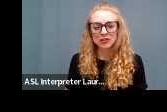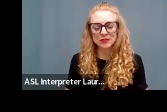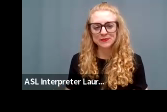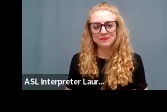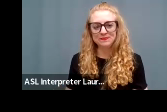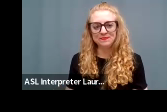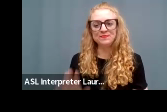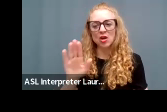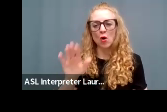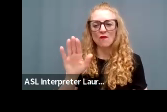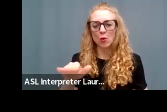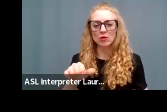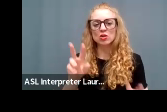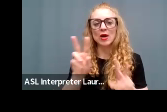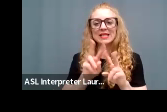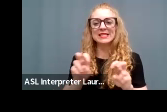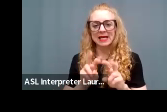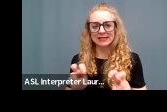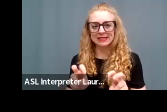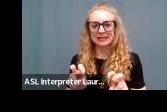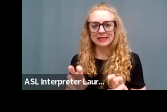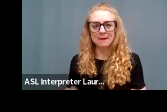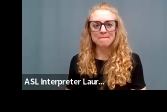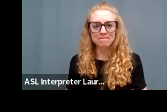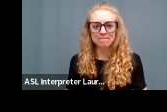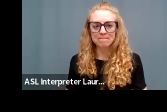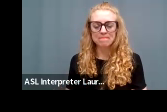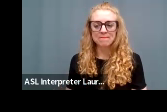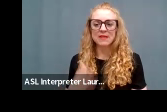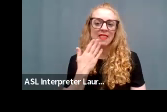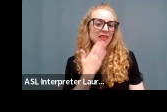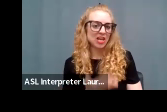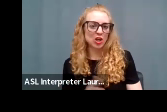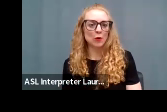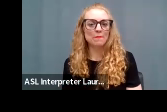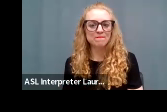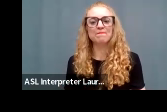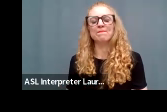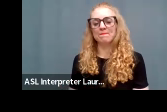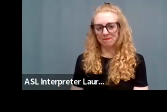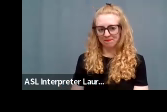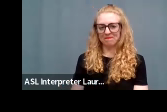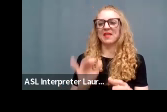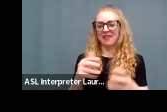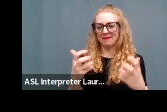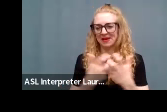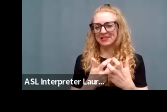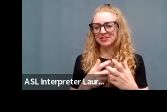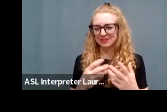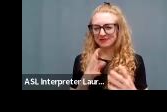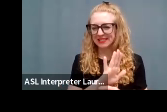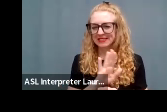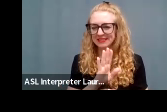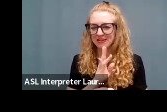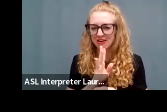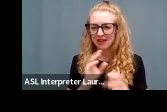move on to assess the next slide thank you thank you sorry there we go okay it should be a little